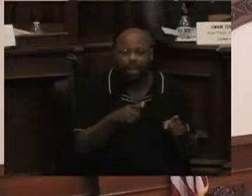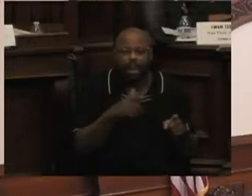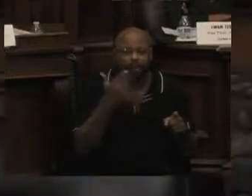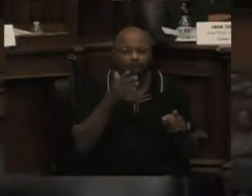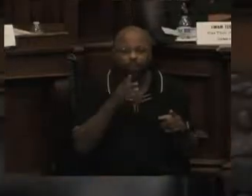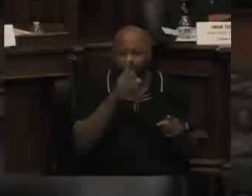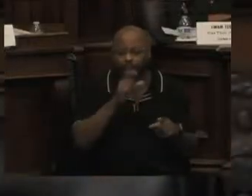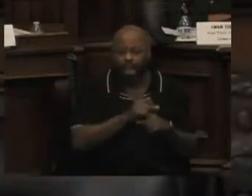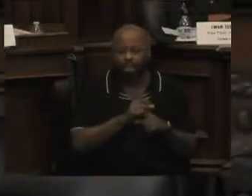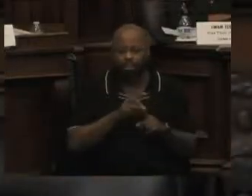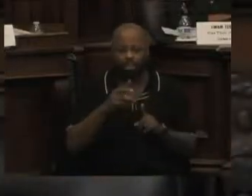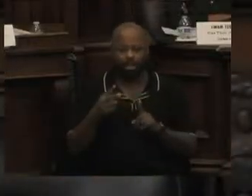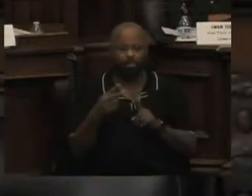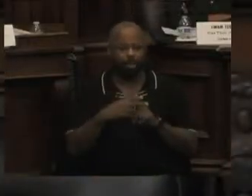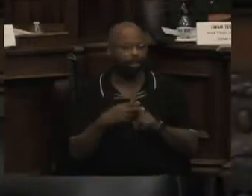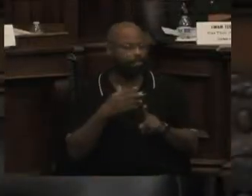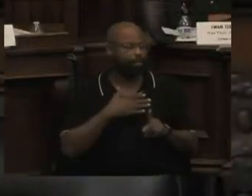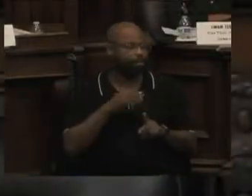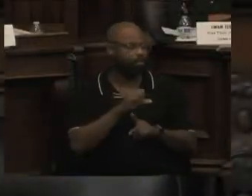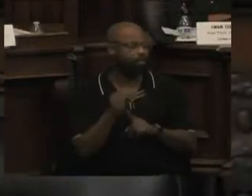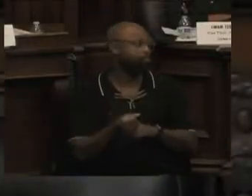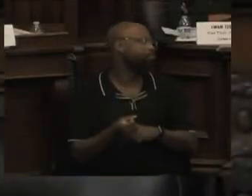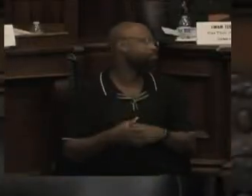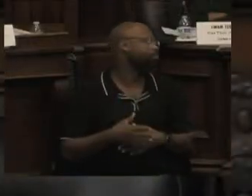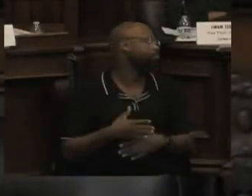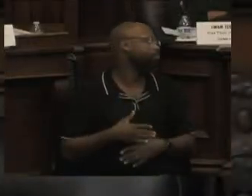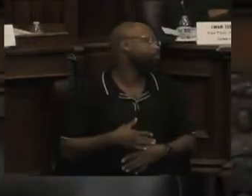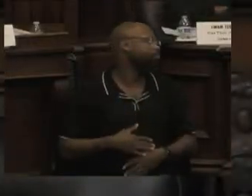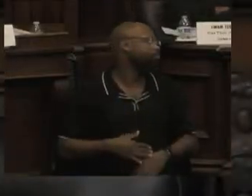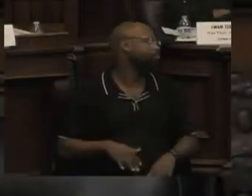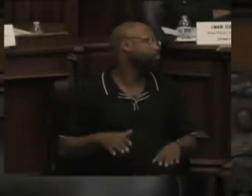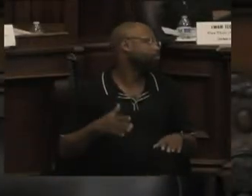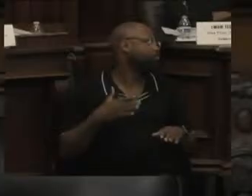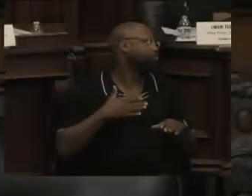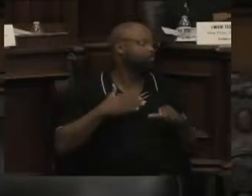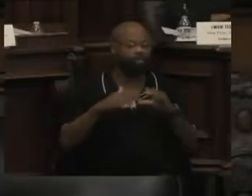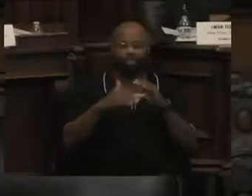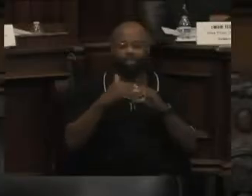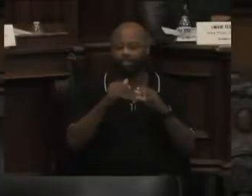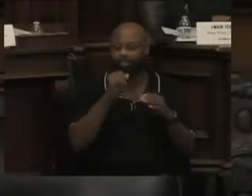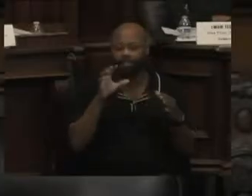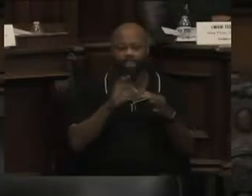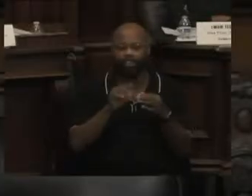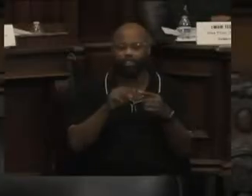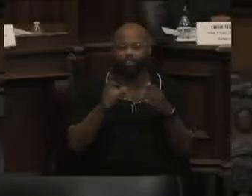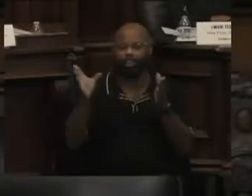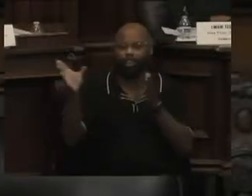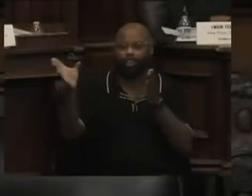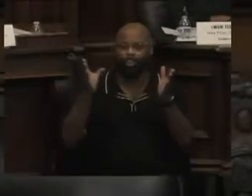that they were automatically done. I didn't know if it also